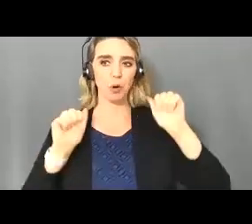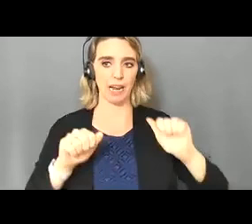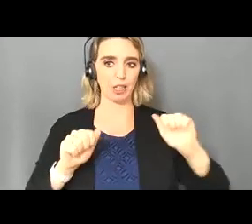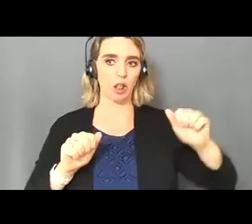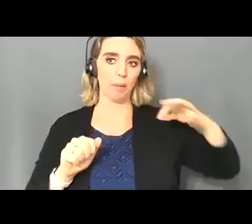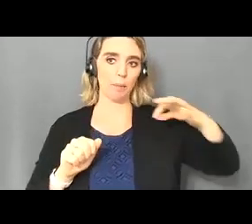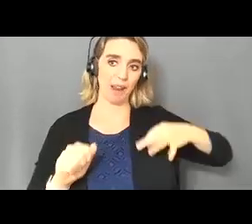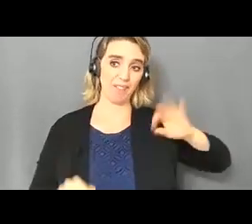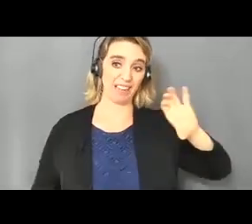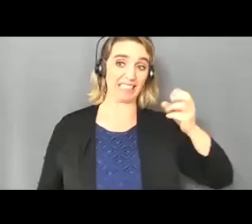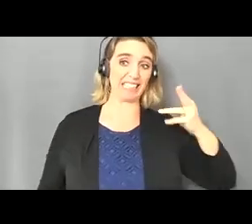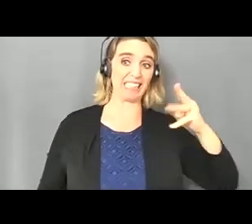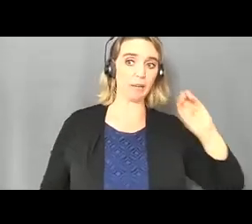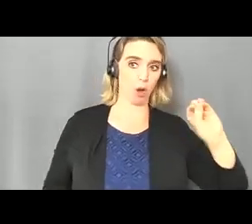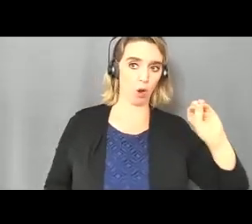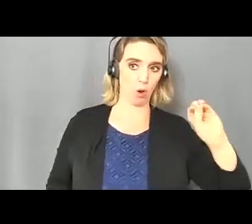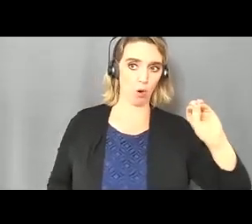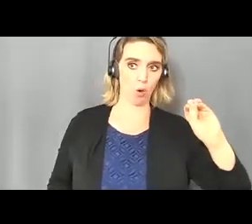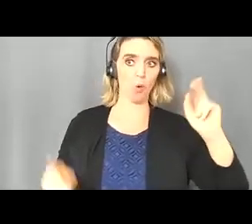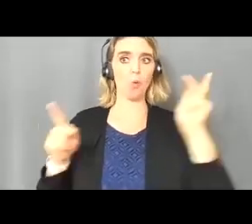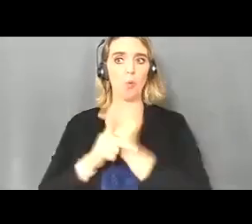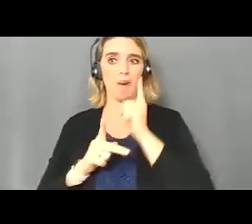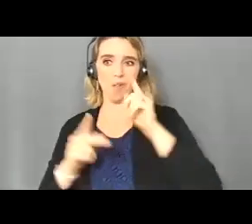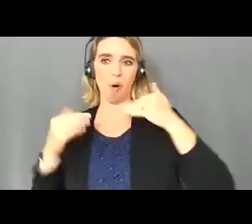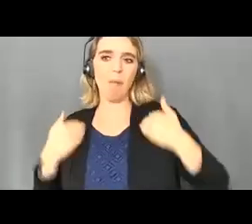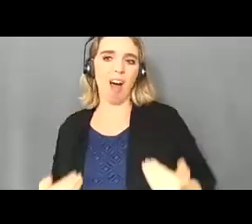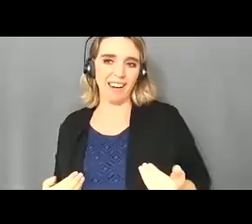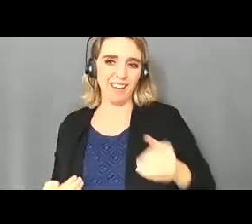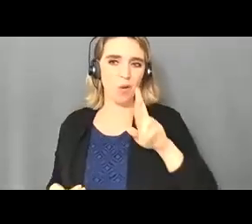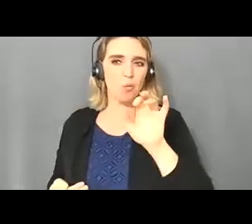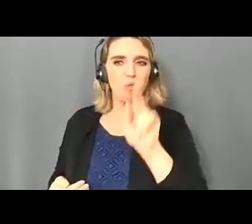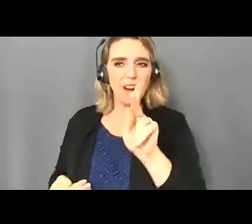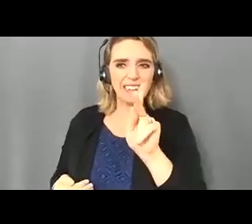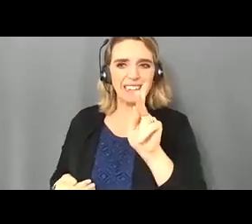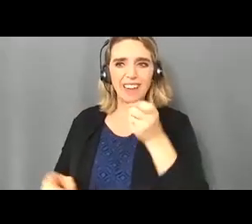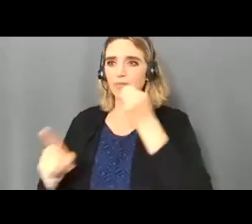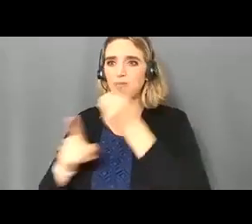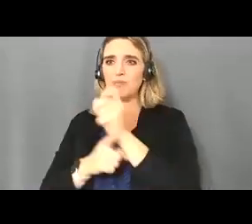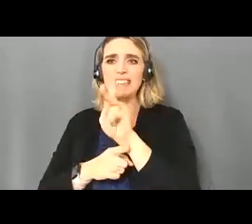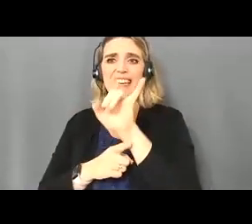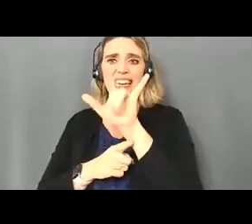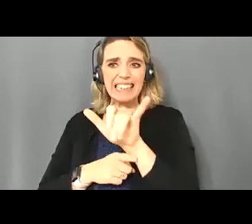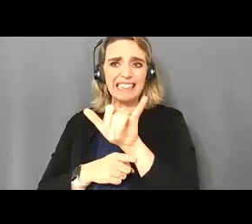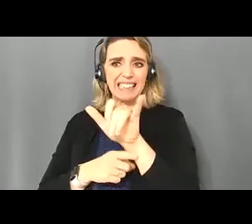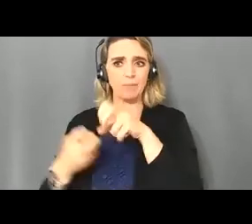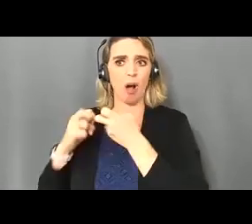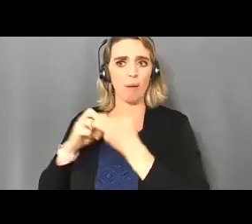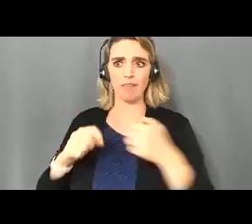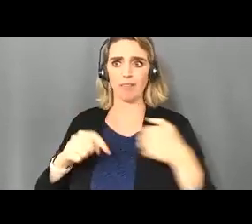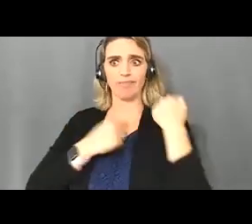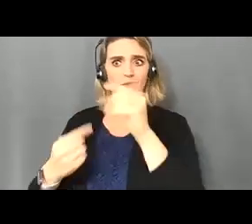from the chemotherapy wasn't worth the risk of facing dialysis for the rest of her life.